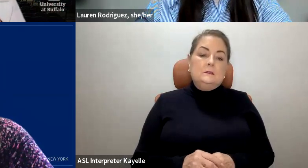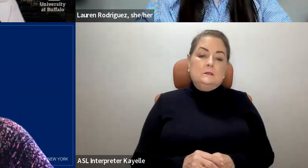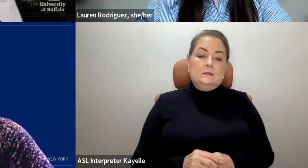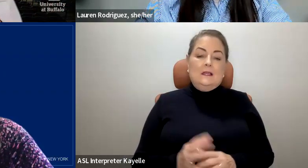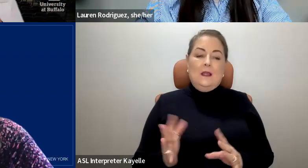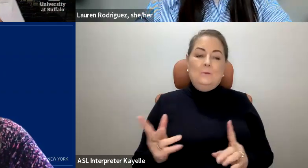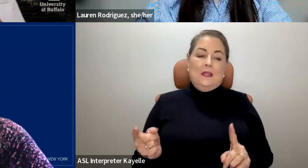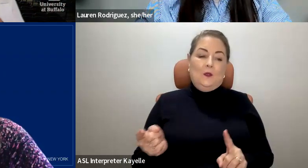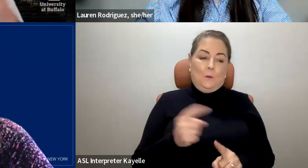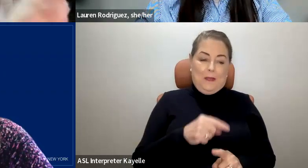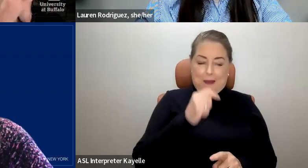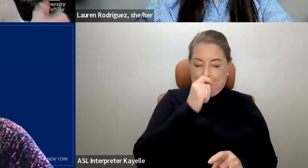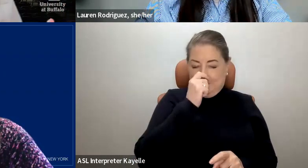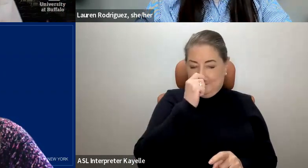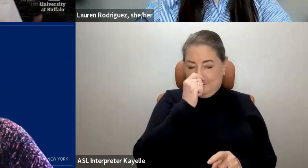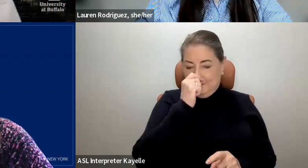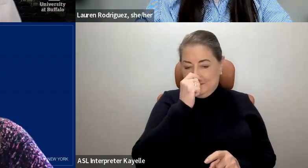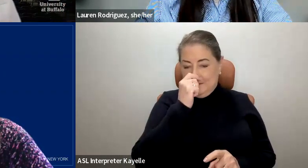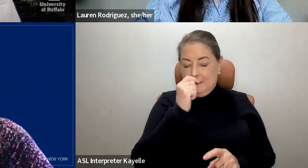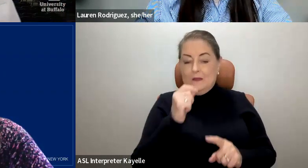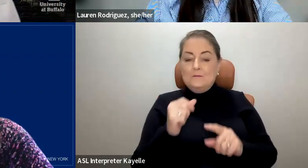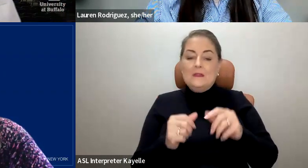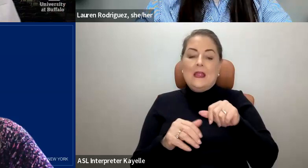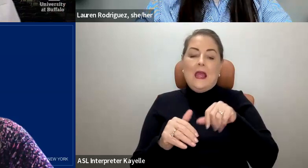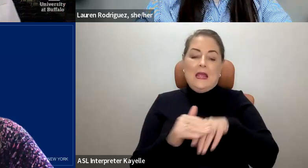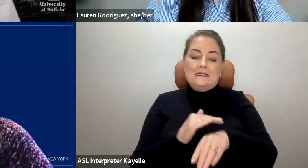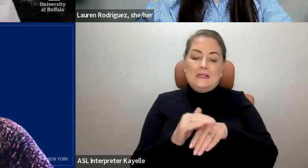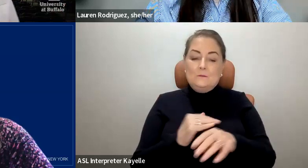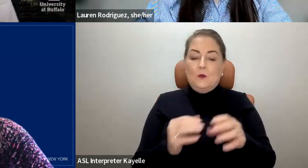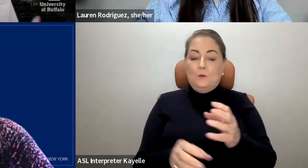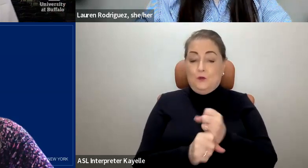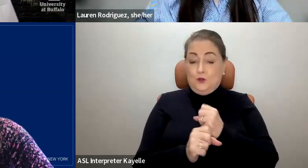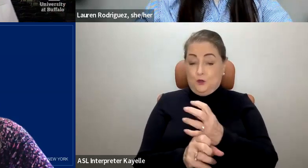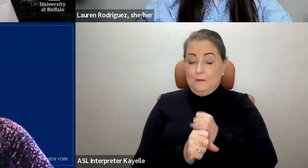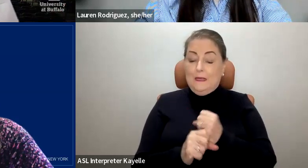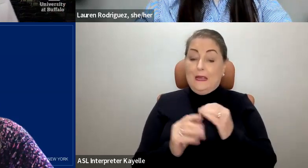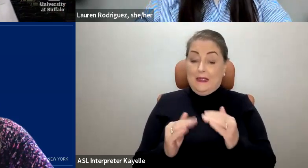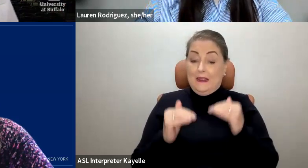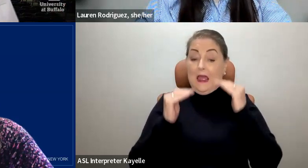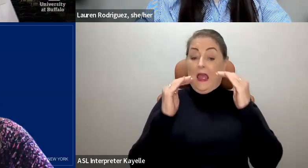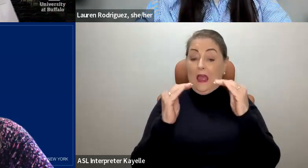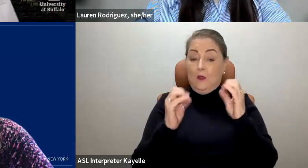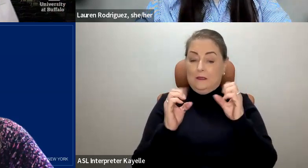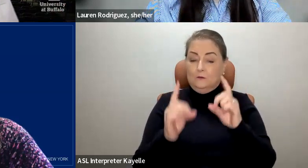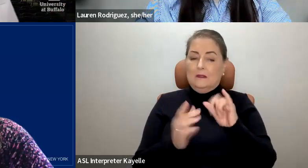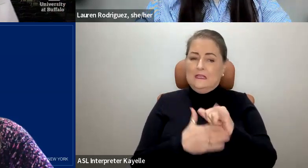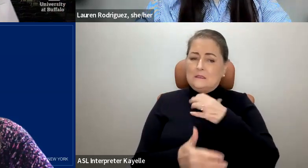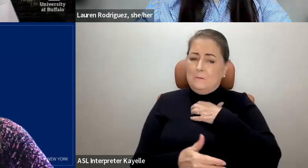back to talking about assessable procurement in higher education. Again, this has been a passion of mine for the last four or